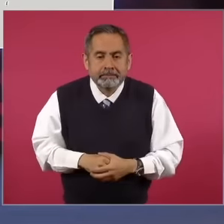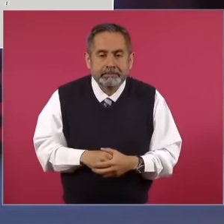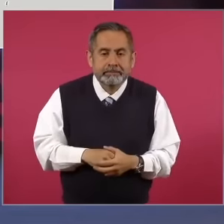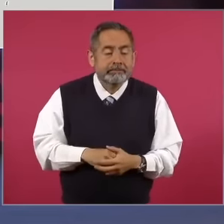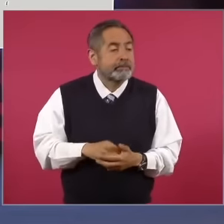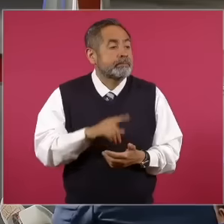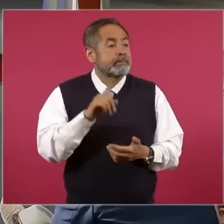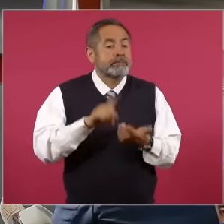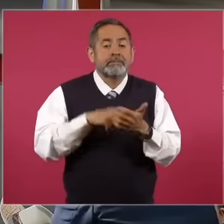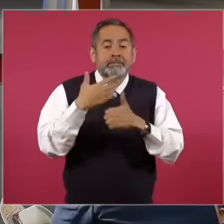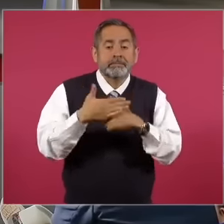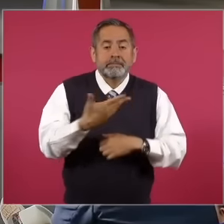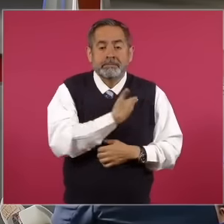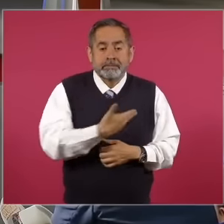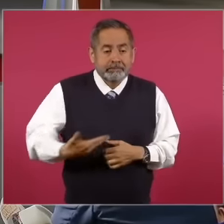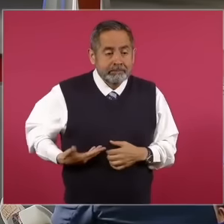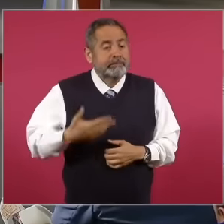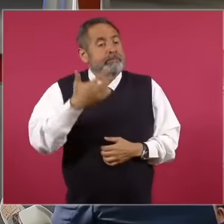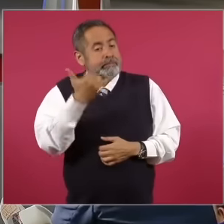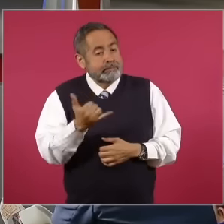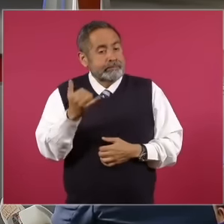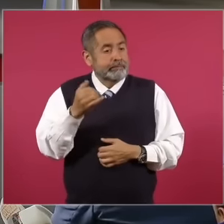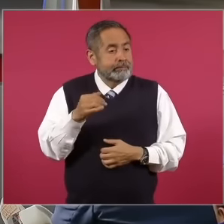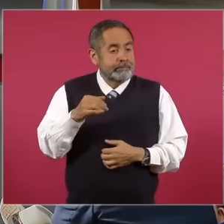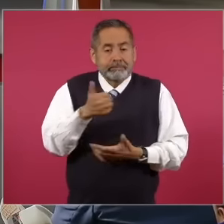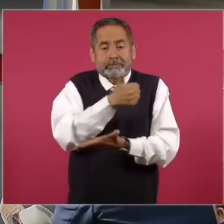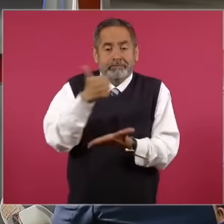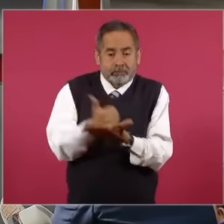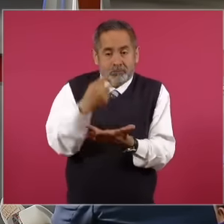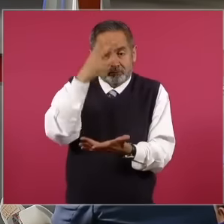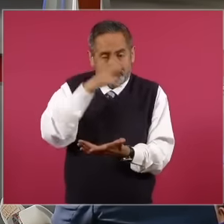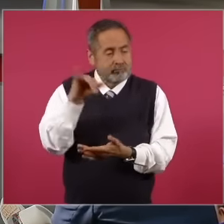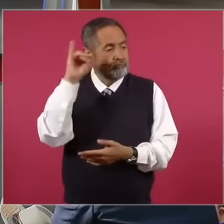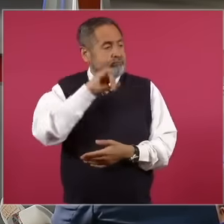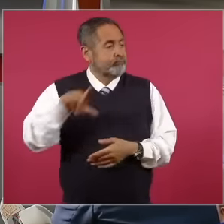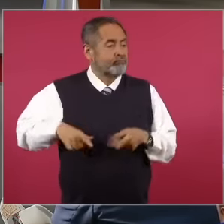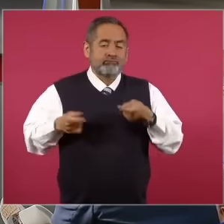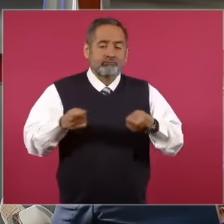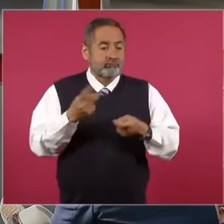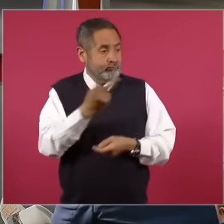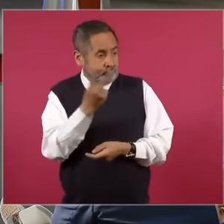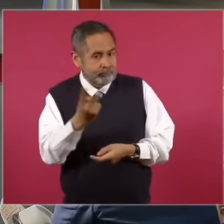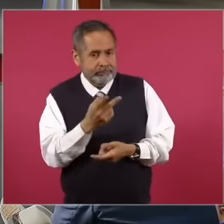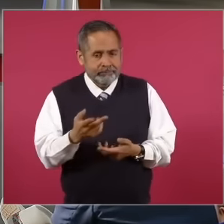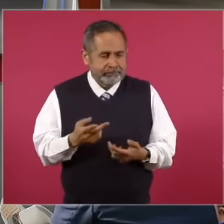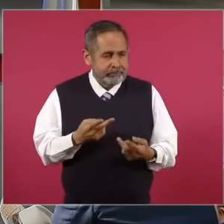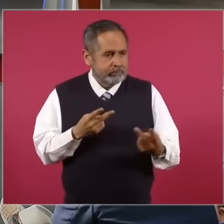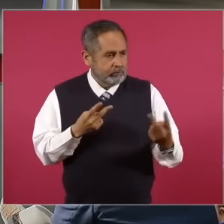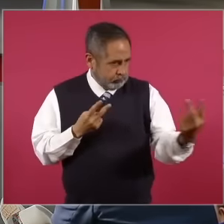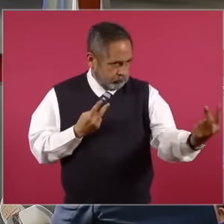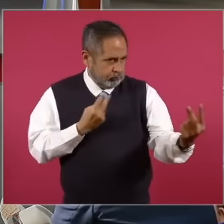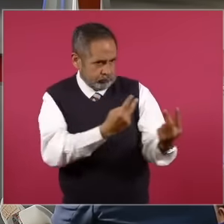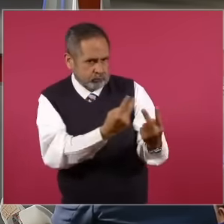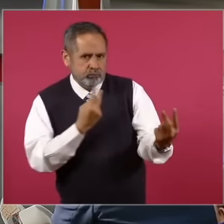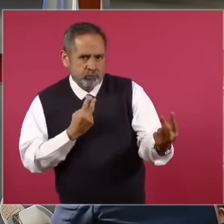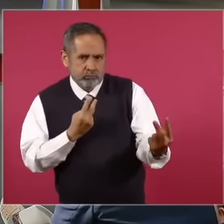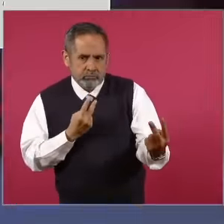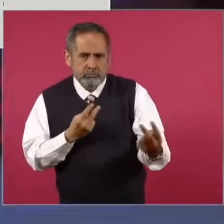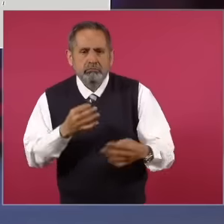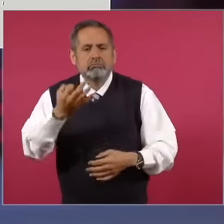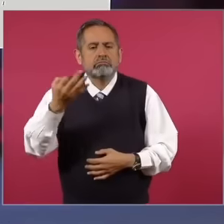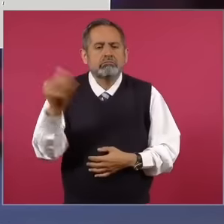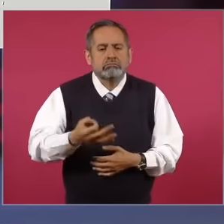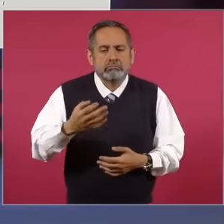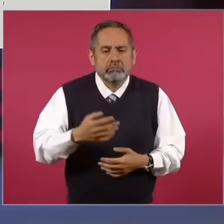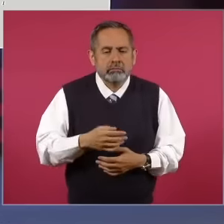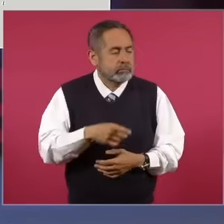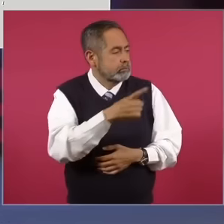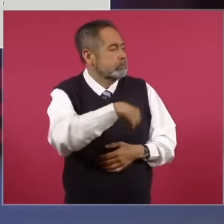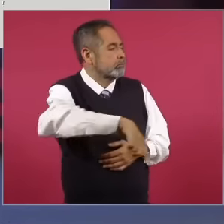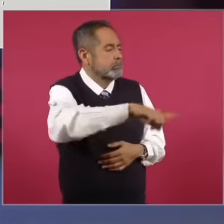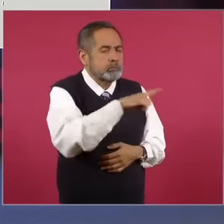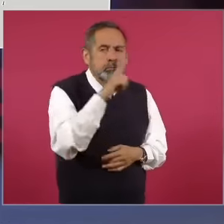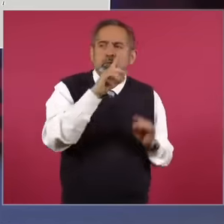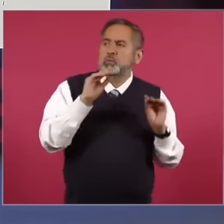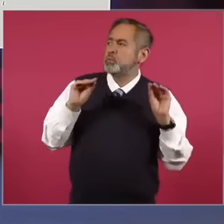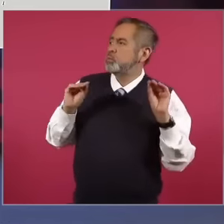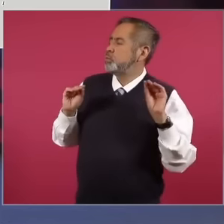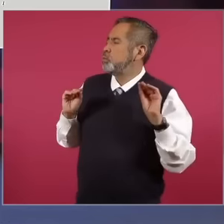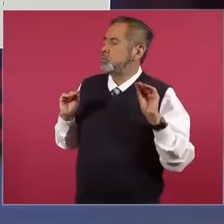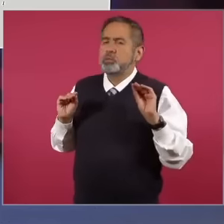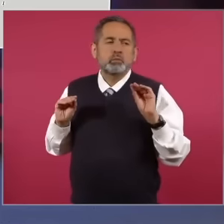signed this good agreement. Mexico City and that's how it was and no one said anything,